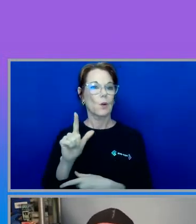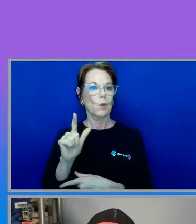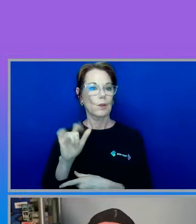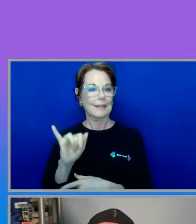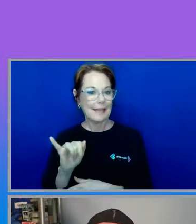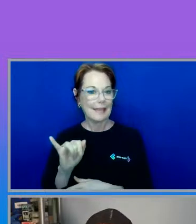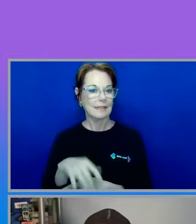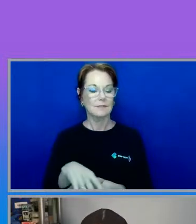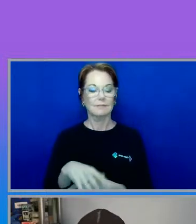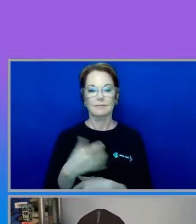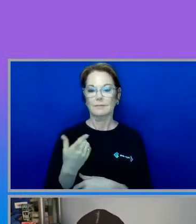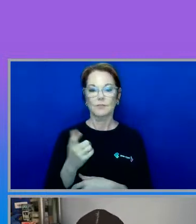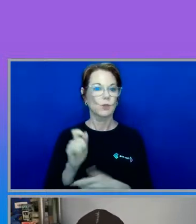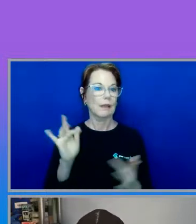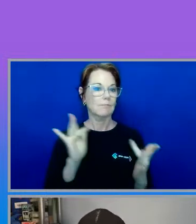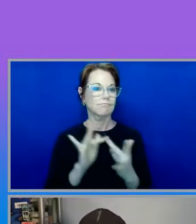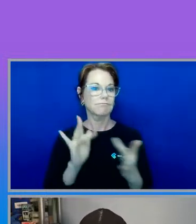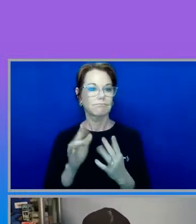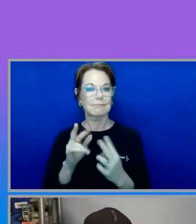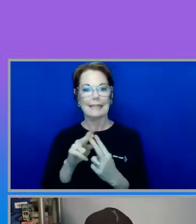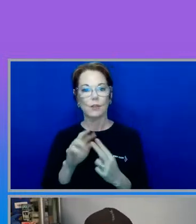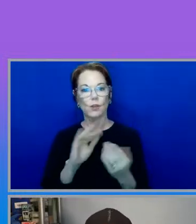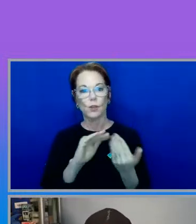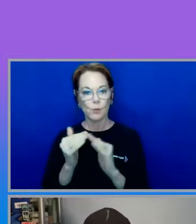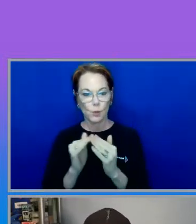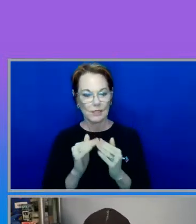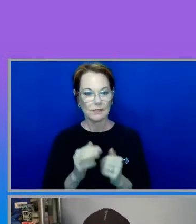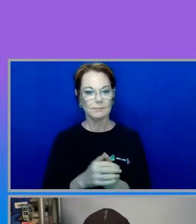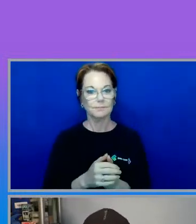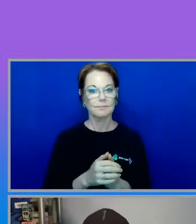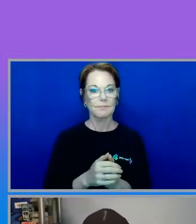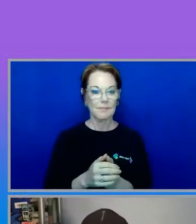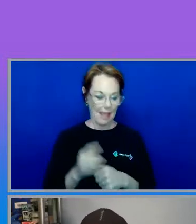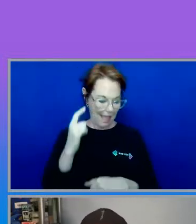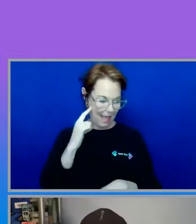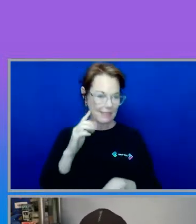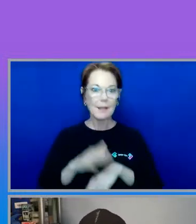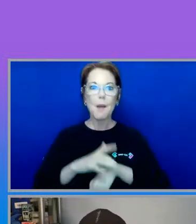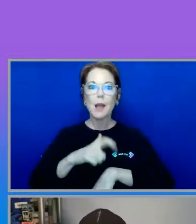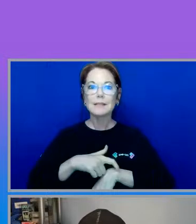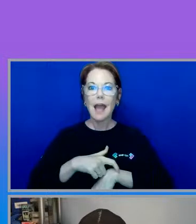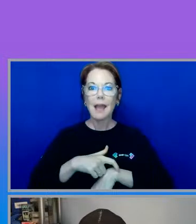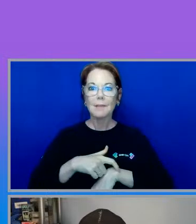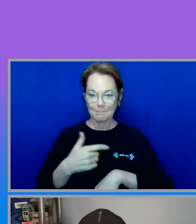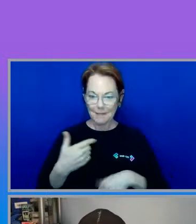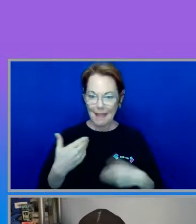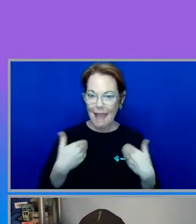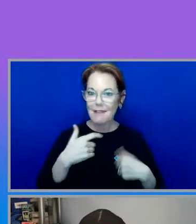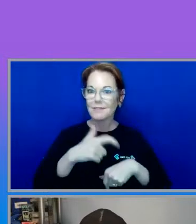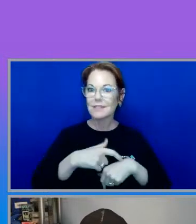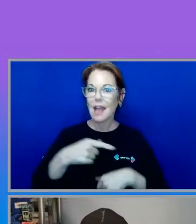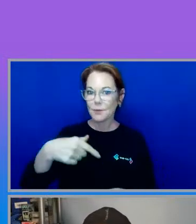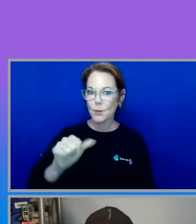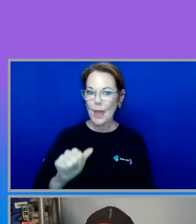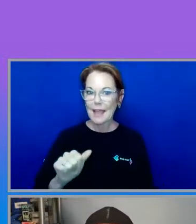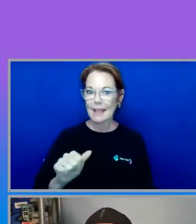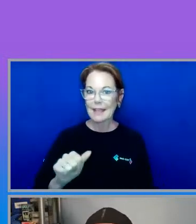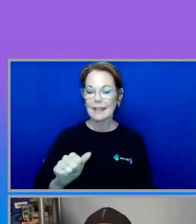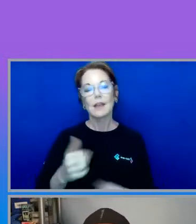within the community on slack. All right. I think we're on time and I think we have some time